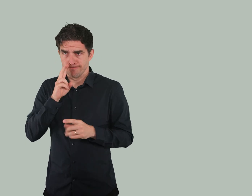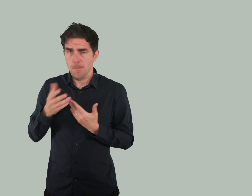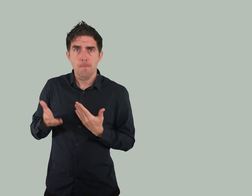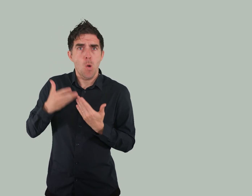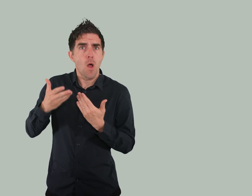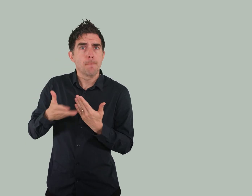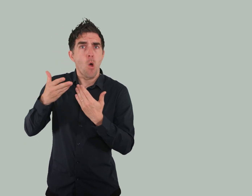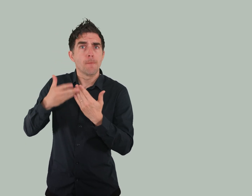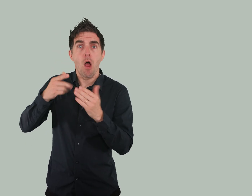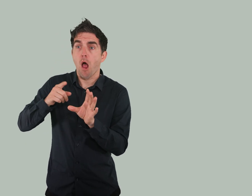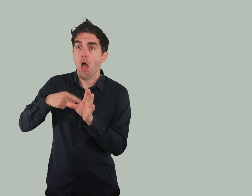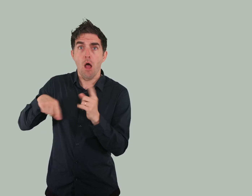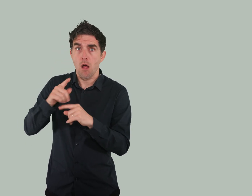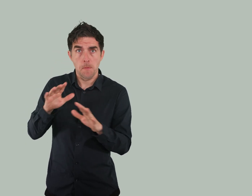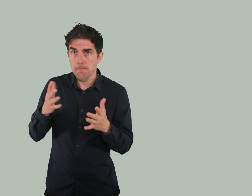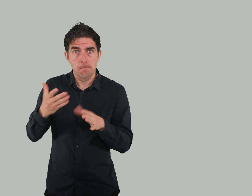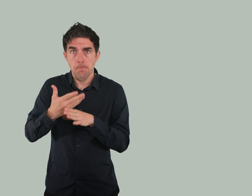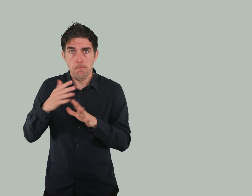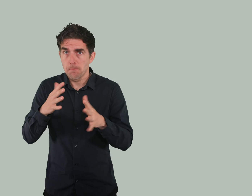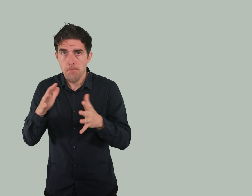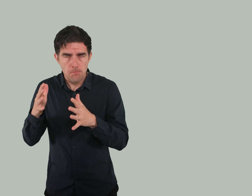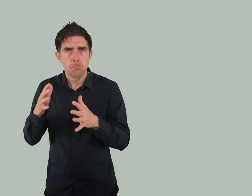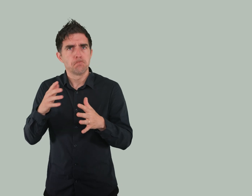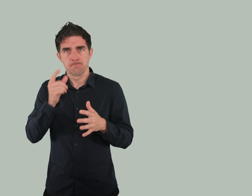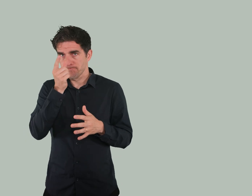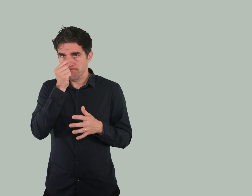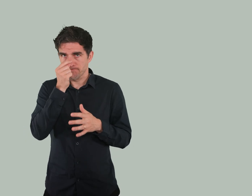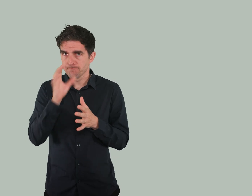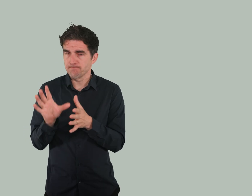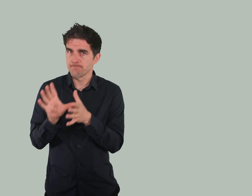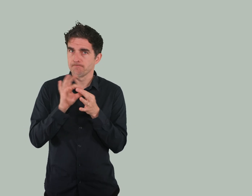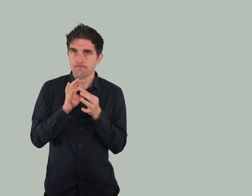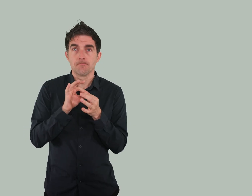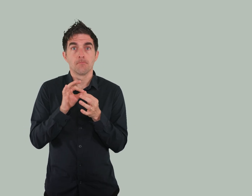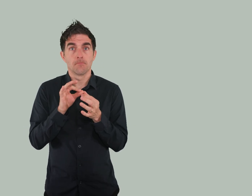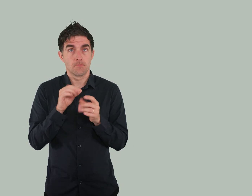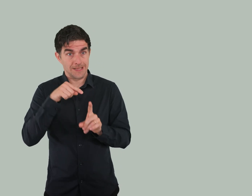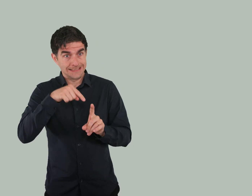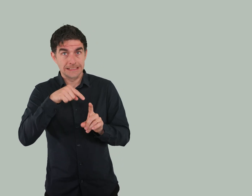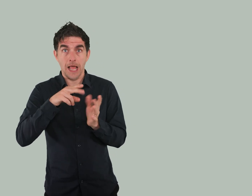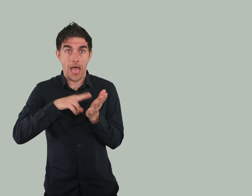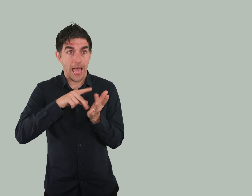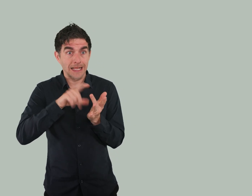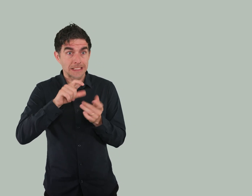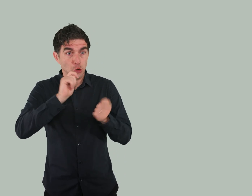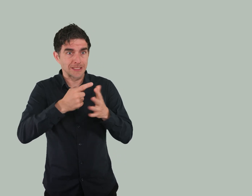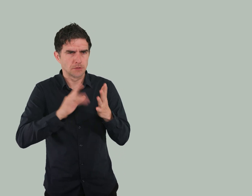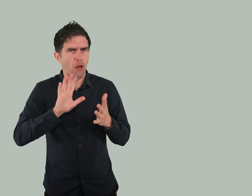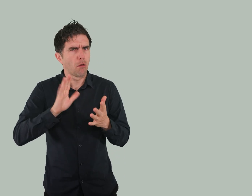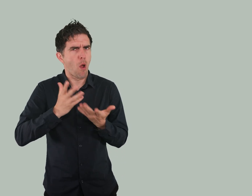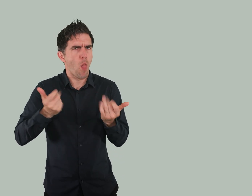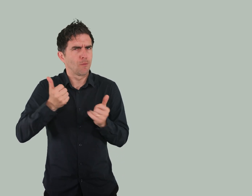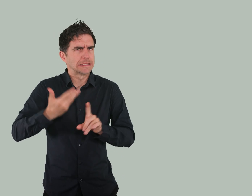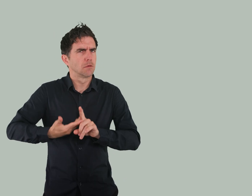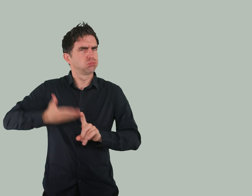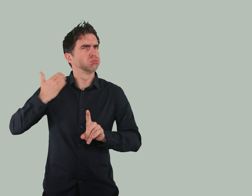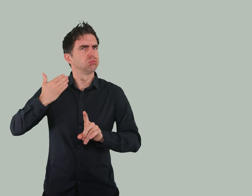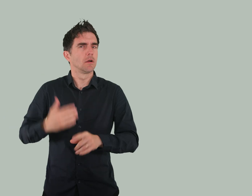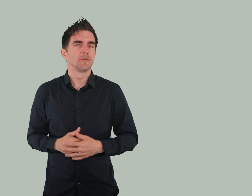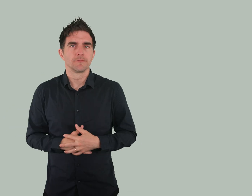the increase in youth inactivity long precedes any recent changes to NICs.